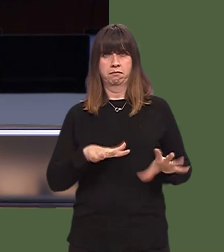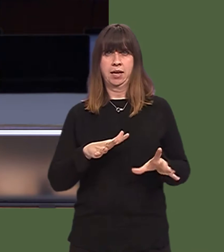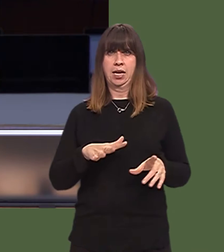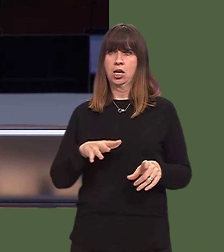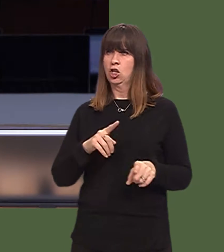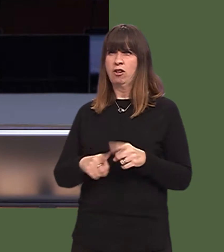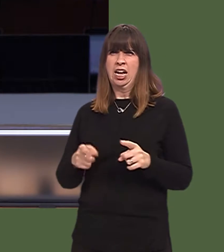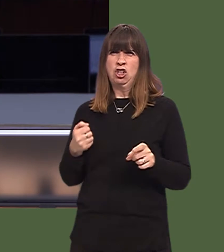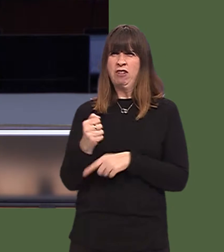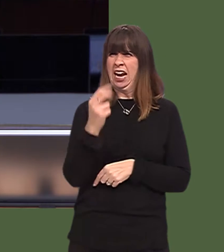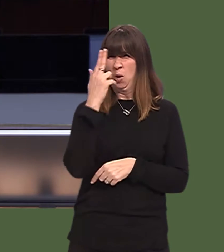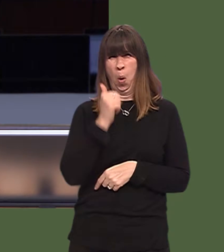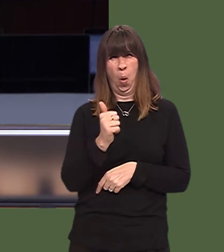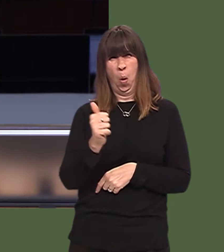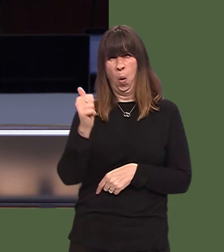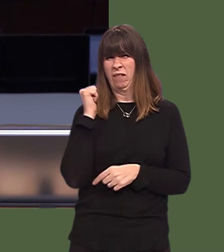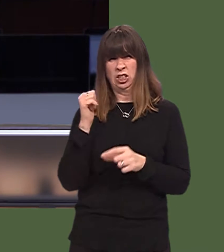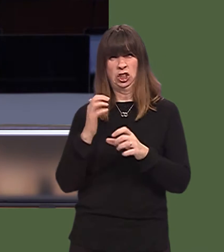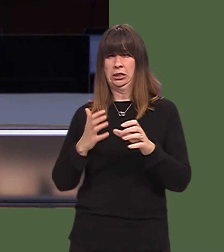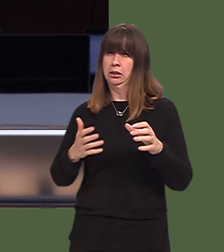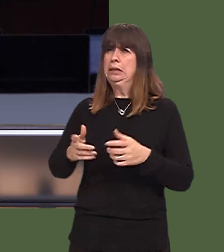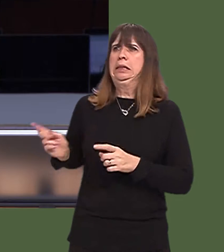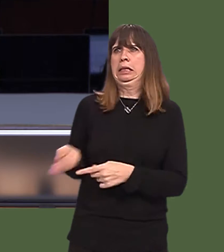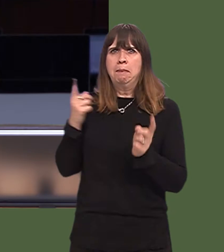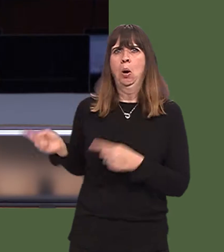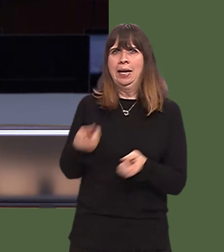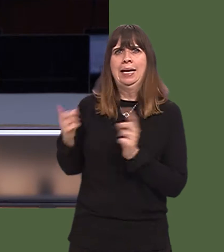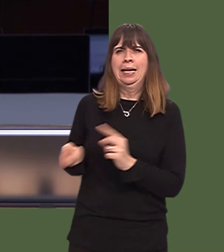max and those trains, as you will know, are very, very old.